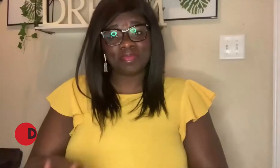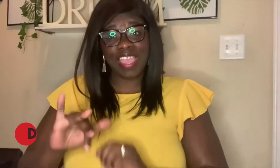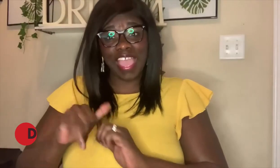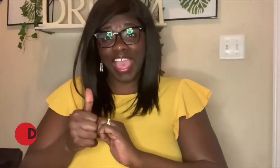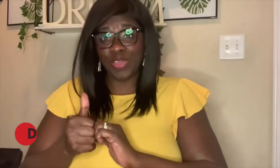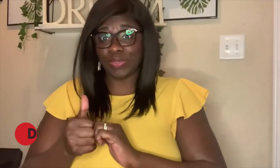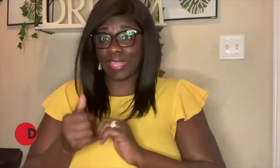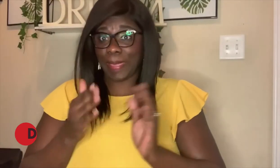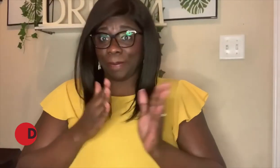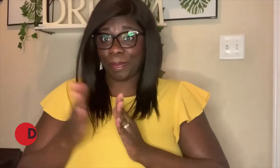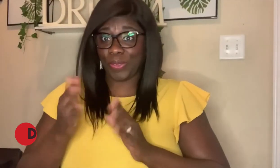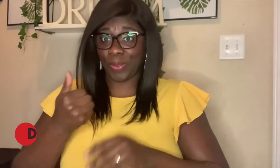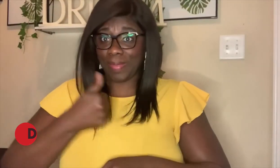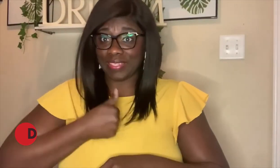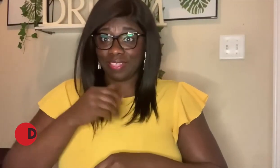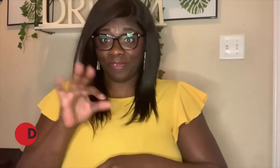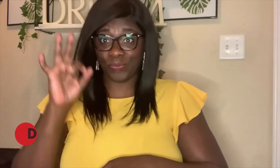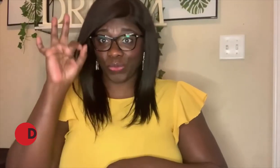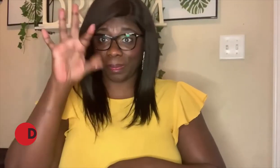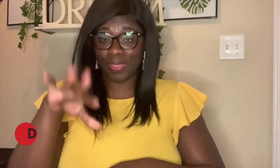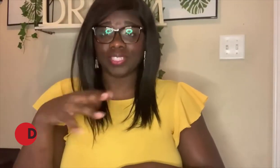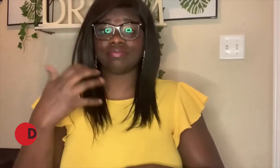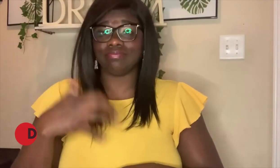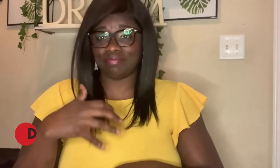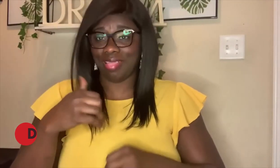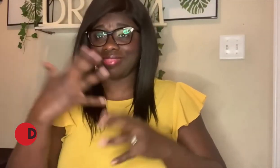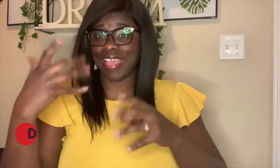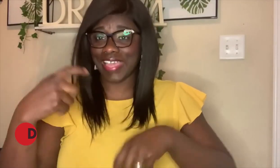[Andrea]: How did I prepare myself for the pitch...